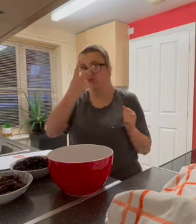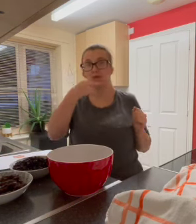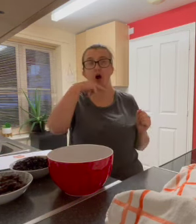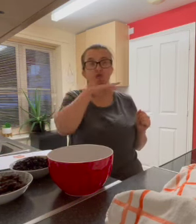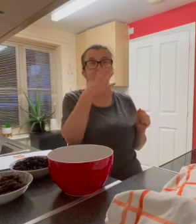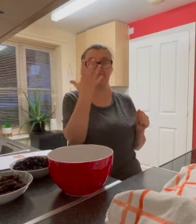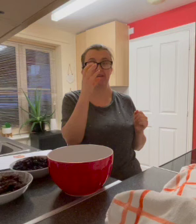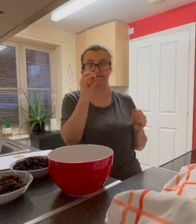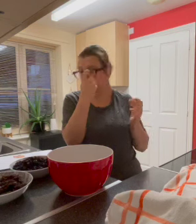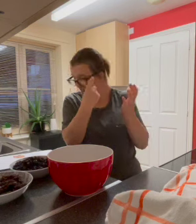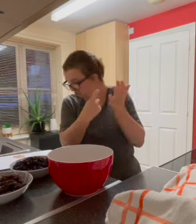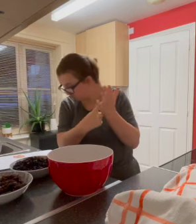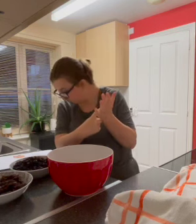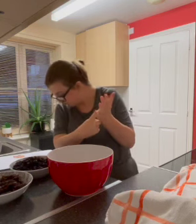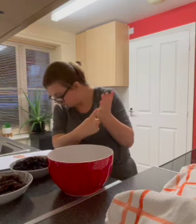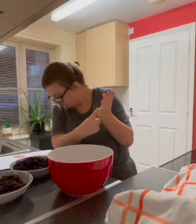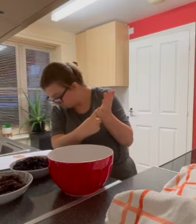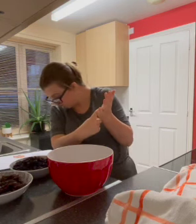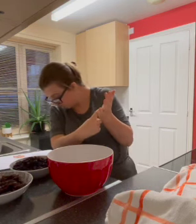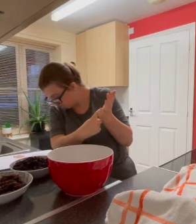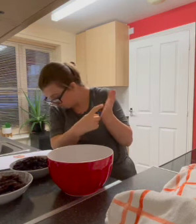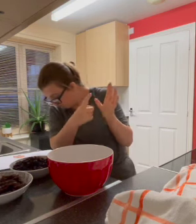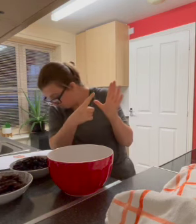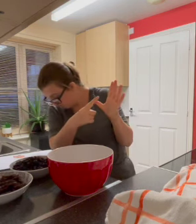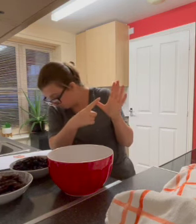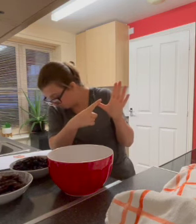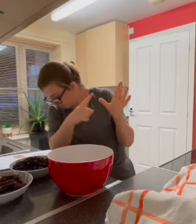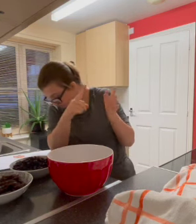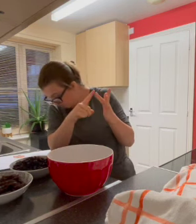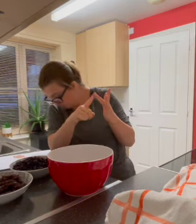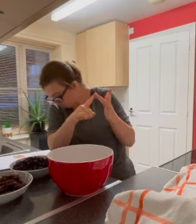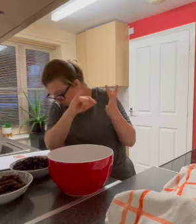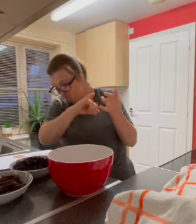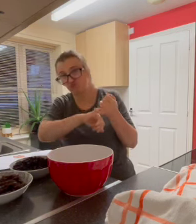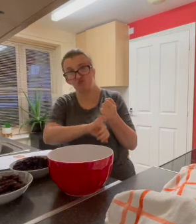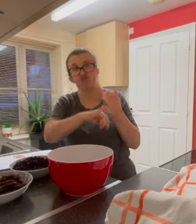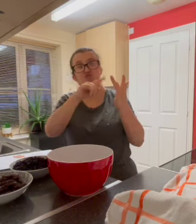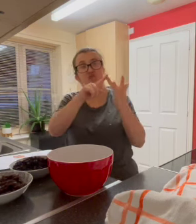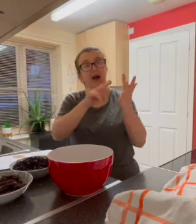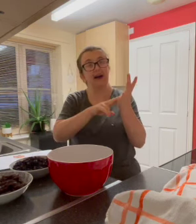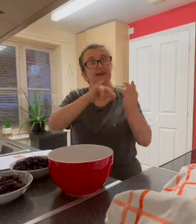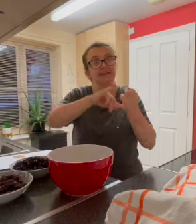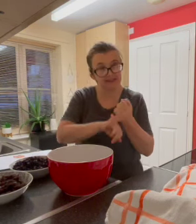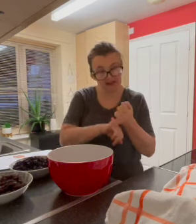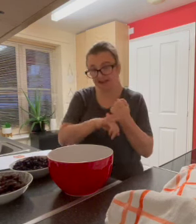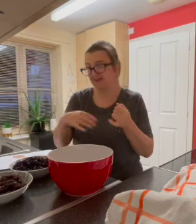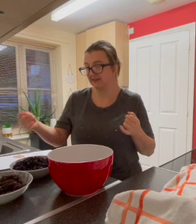250g of Raisins